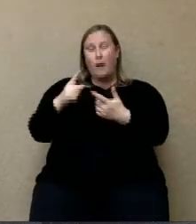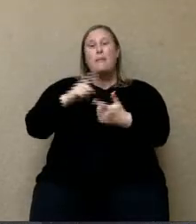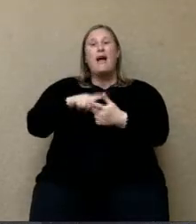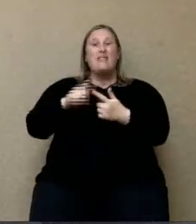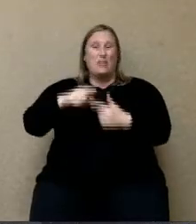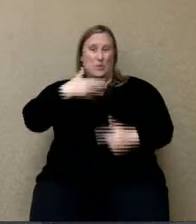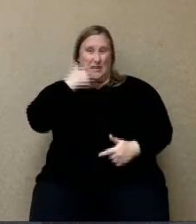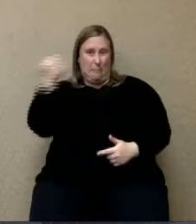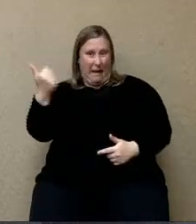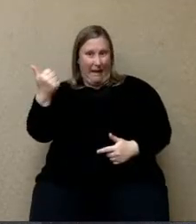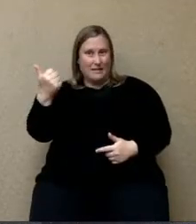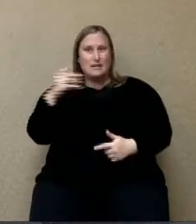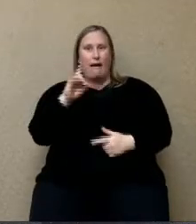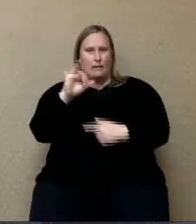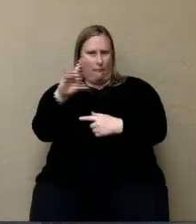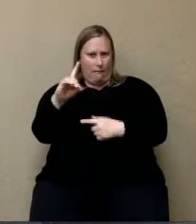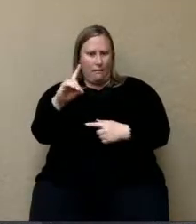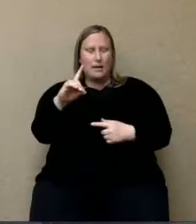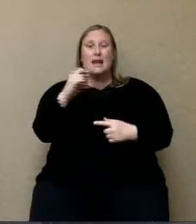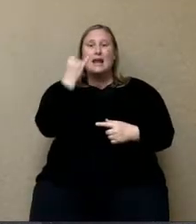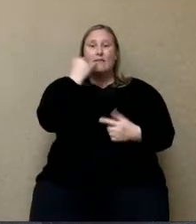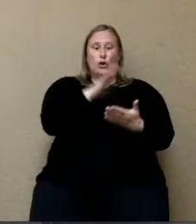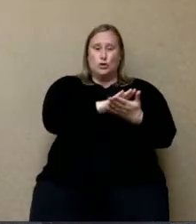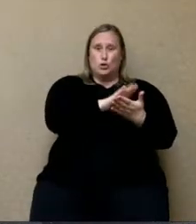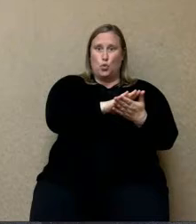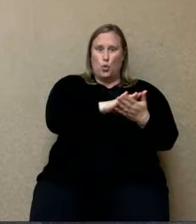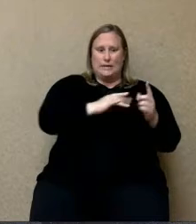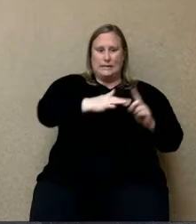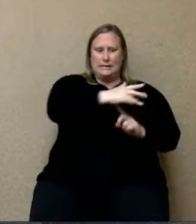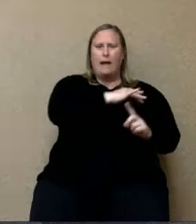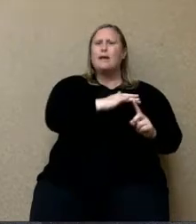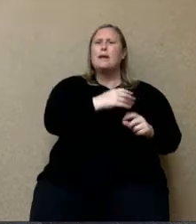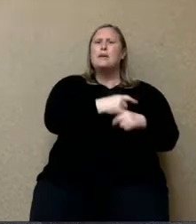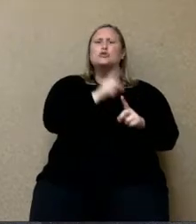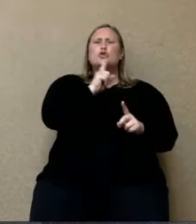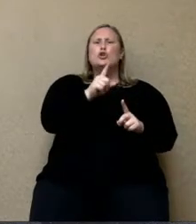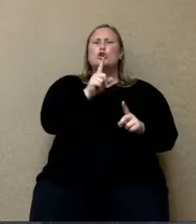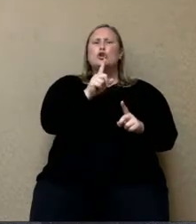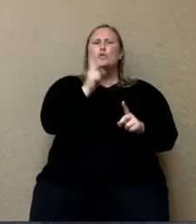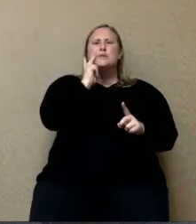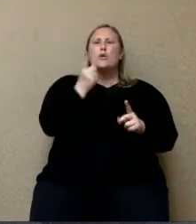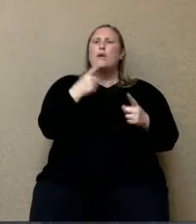anyone's in a school setting, make sure you go see what happens after school because it really